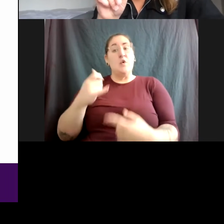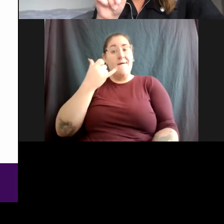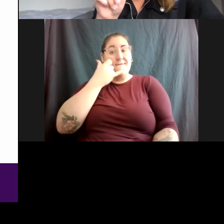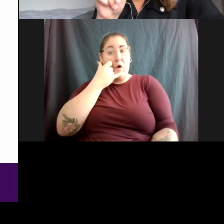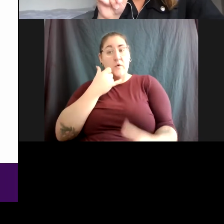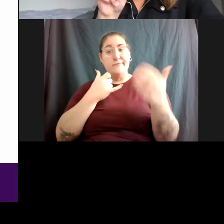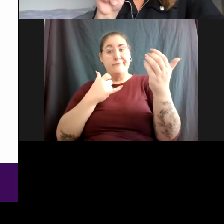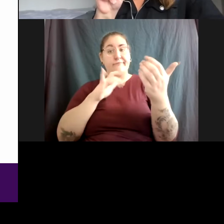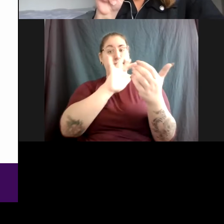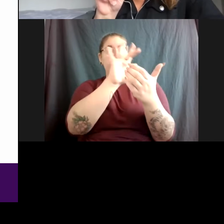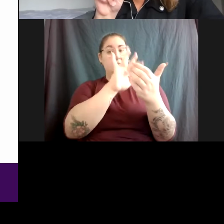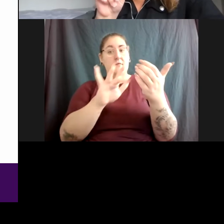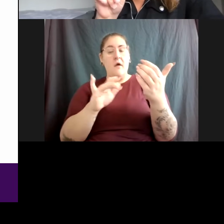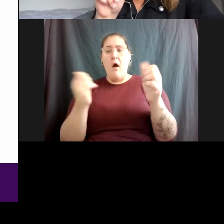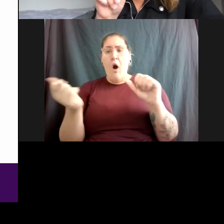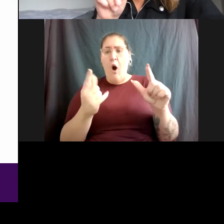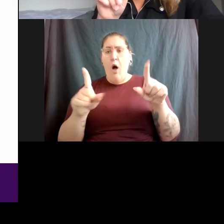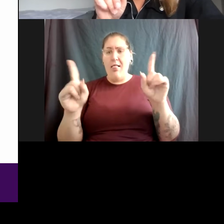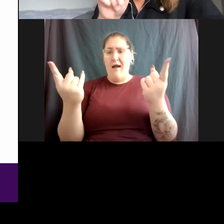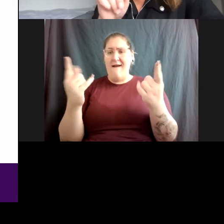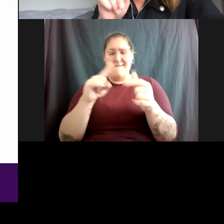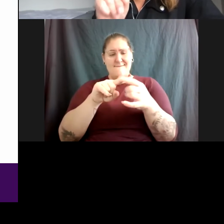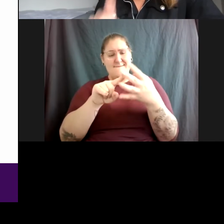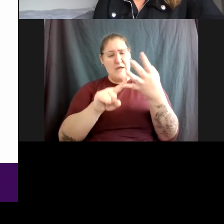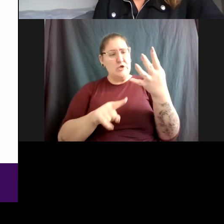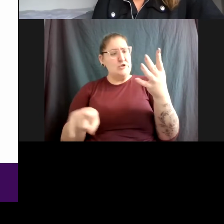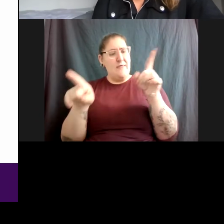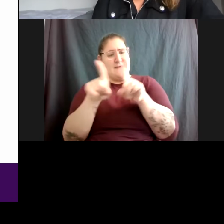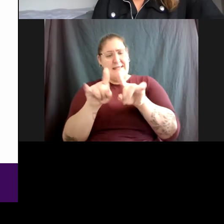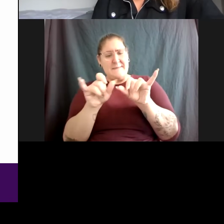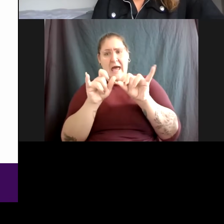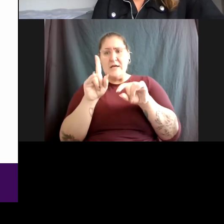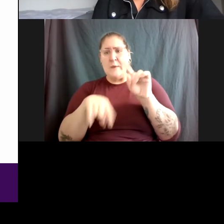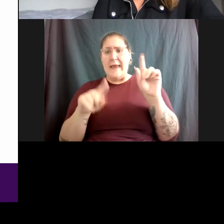size, we cannot make them smaller if you want to, they are what they are. And touching those